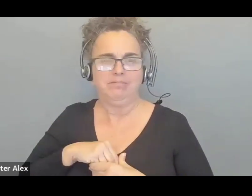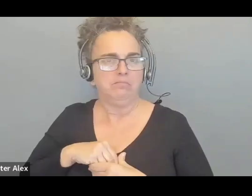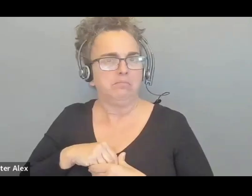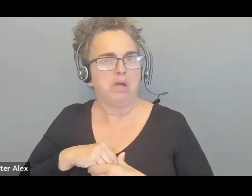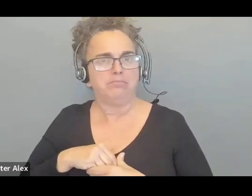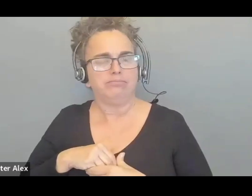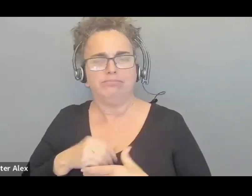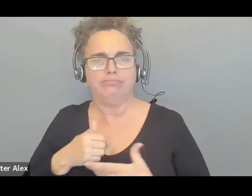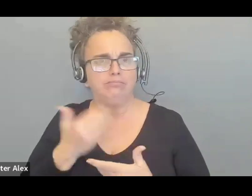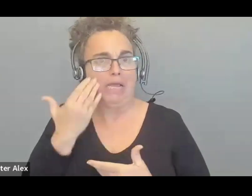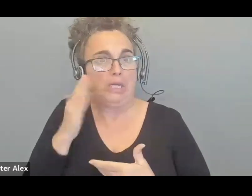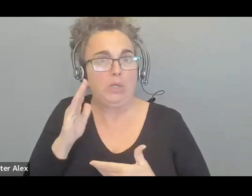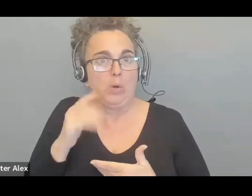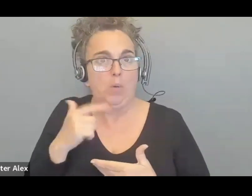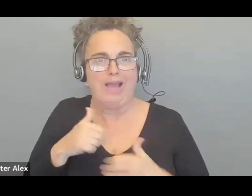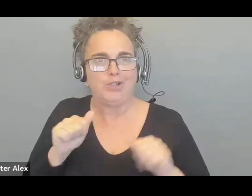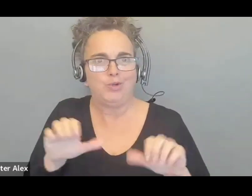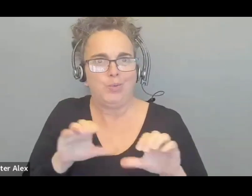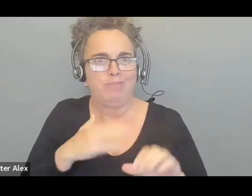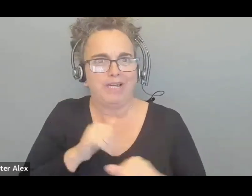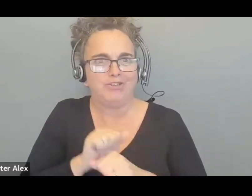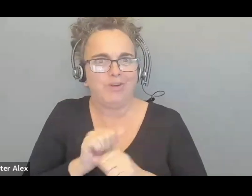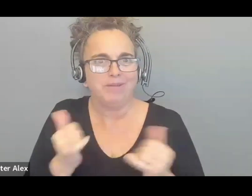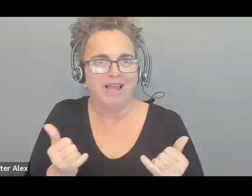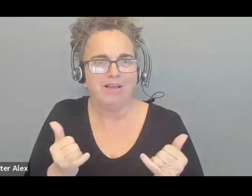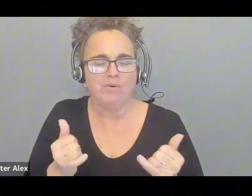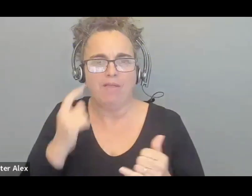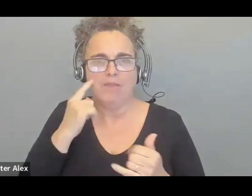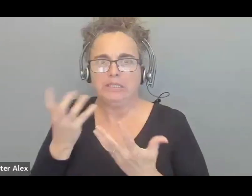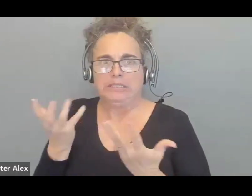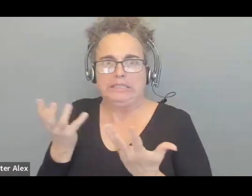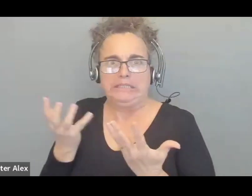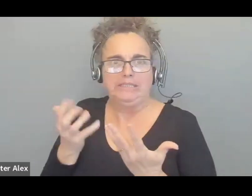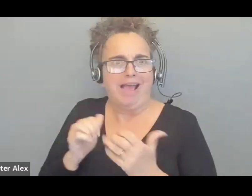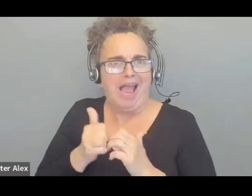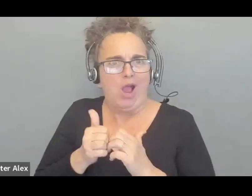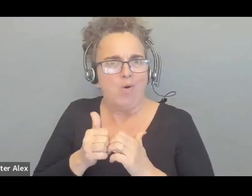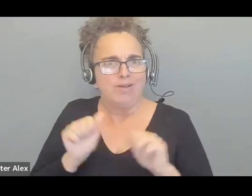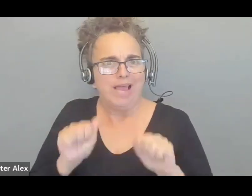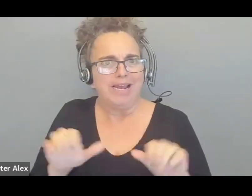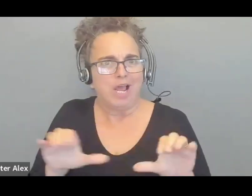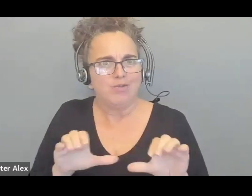go do something like this. All I knew was, okay, what can I do to build a better world for people like him?